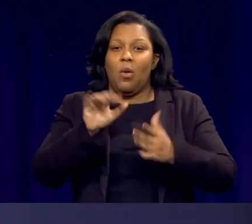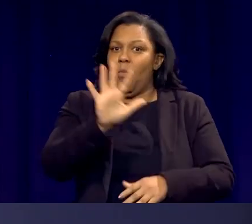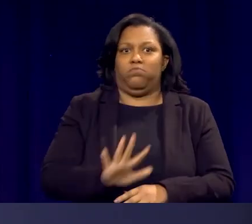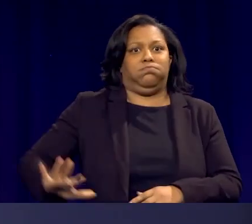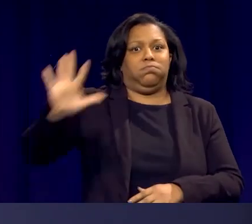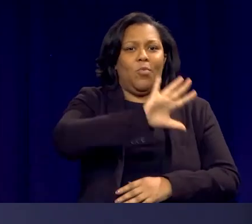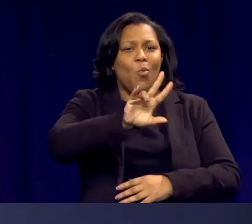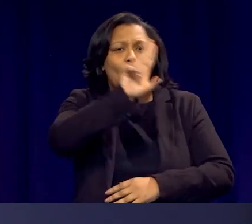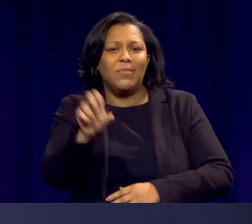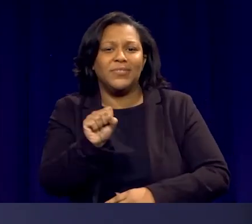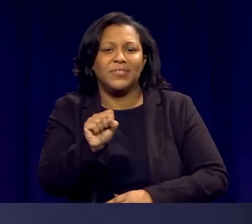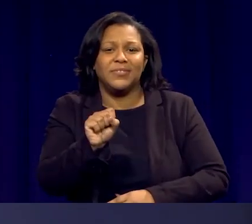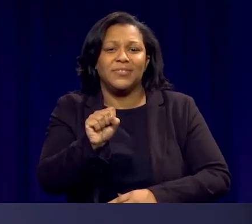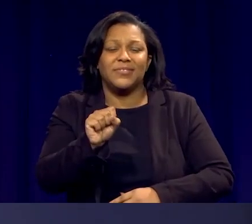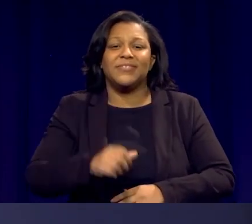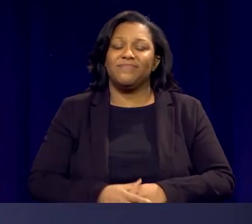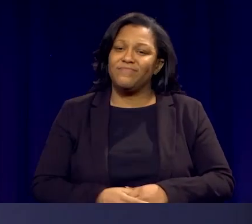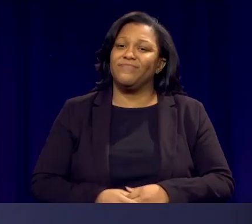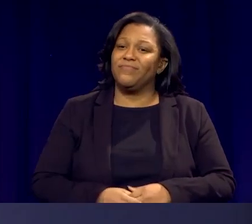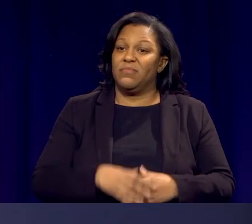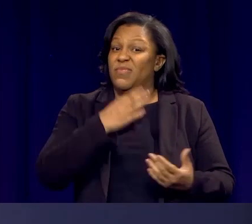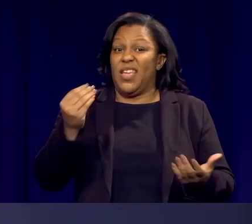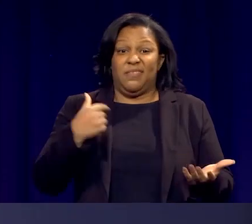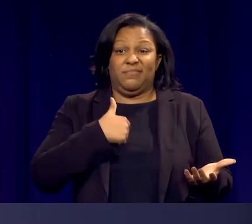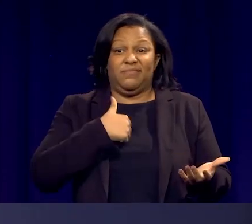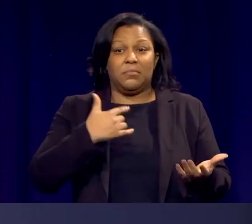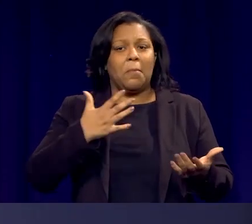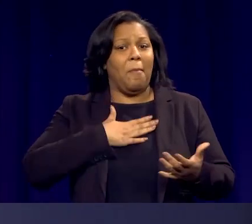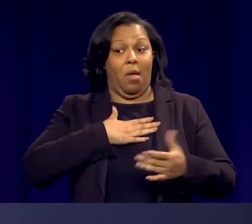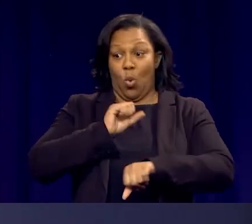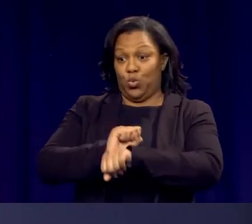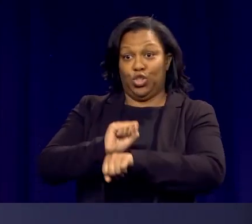I've gone national as well, and I lost a lot of gigs,